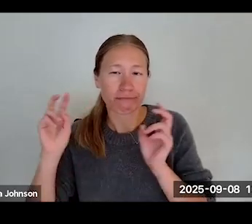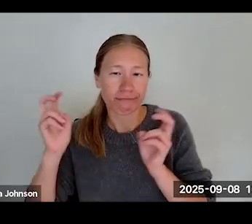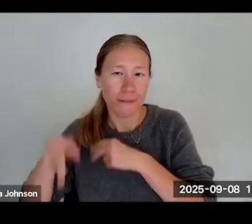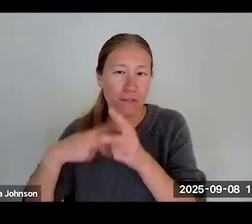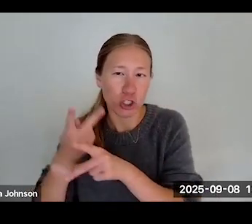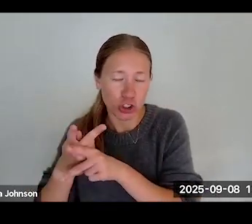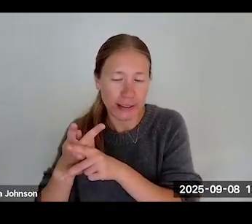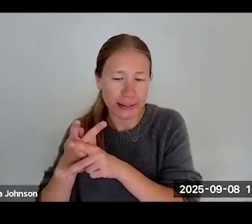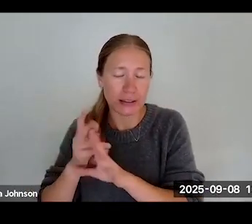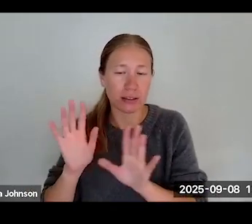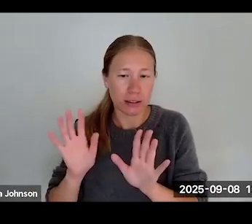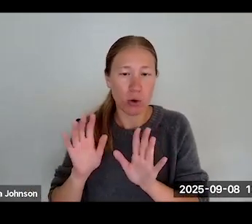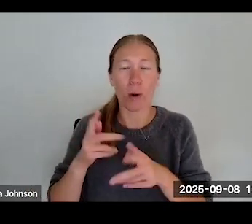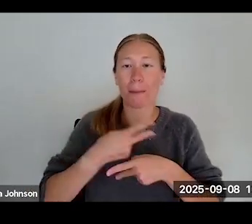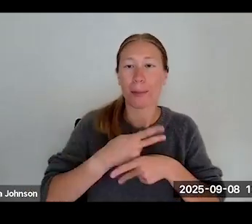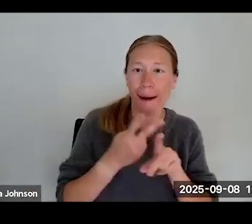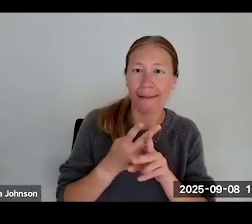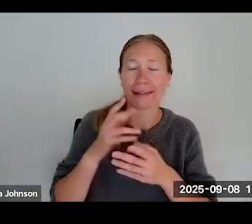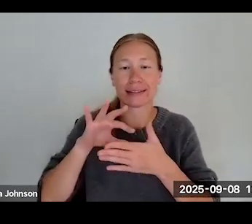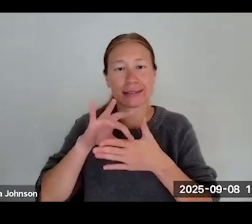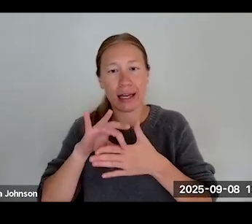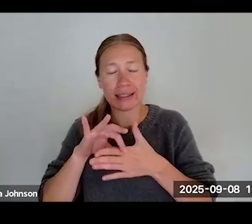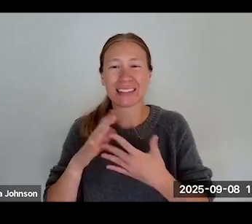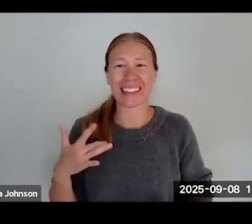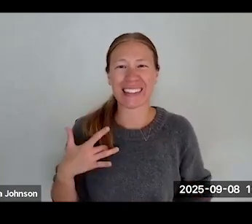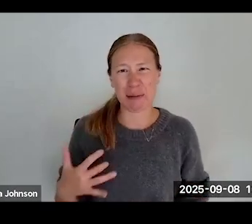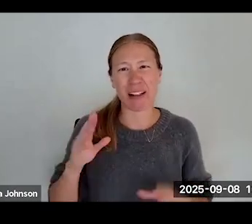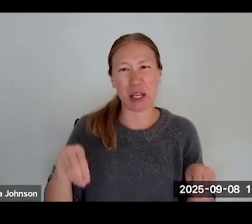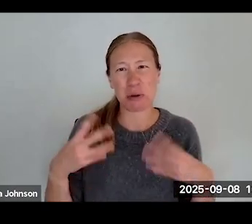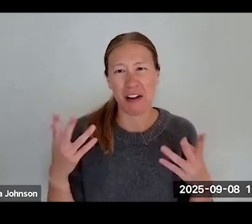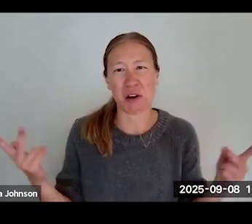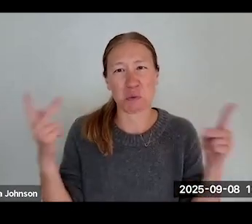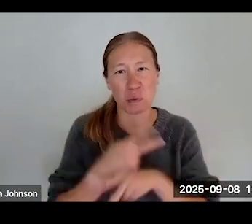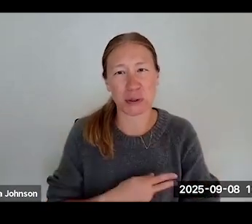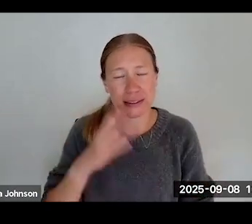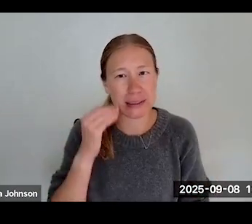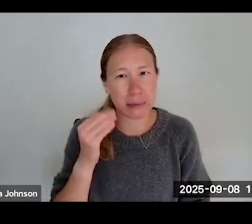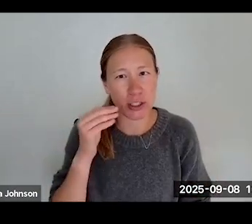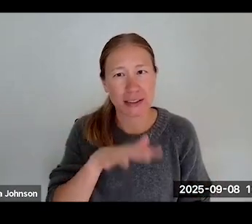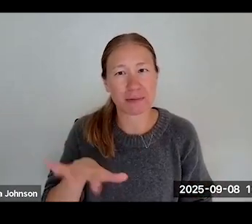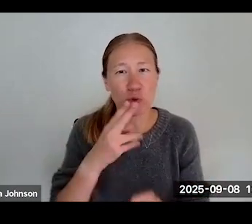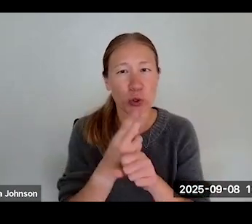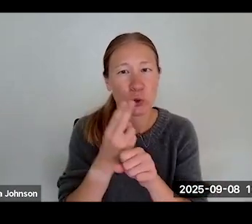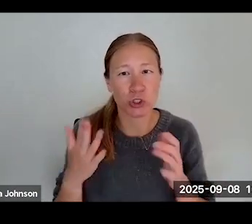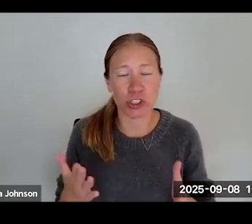of products or content oftentimes provide worse experiences to our users, and they may be hard to maintain